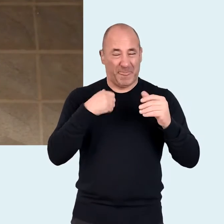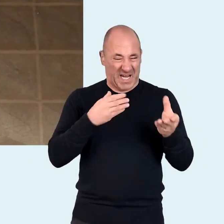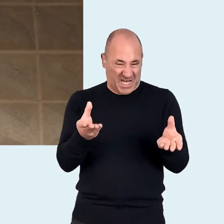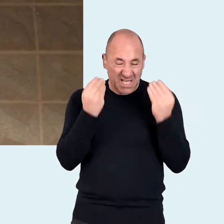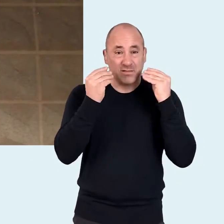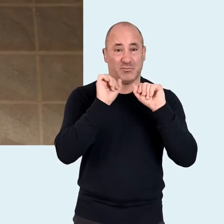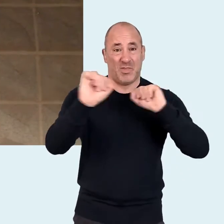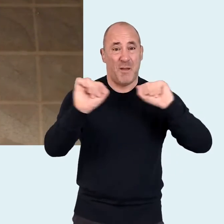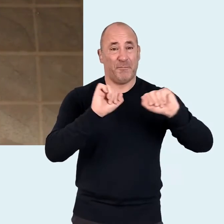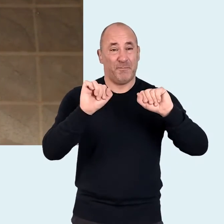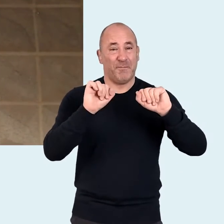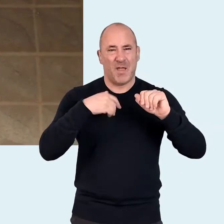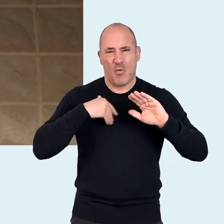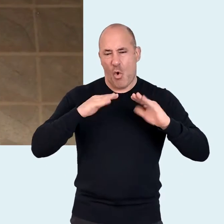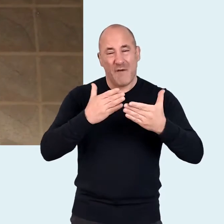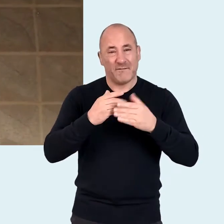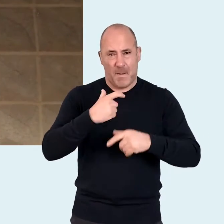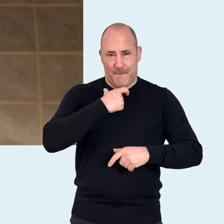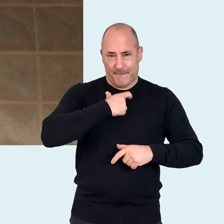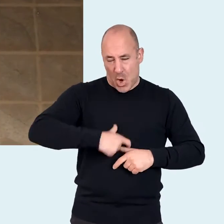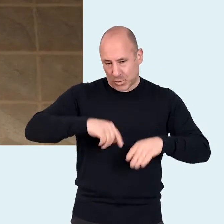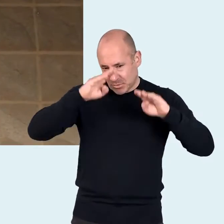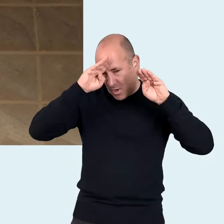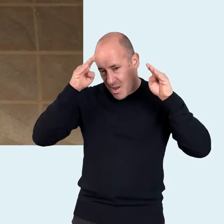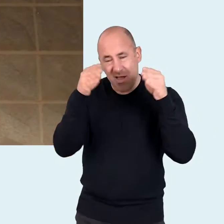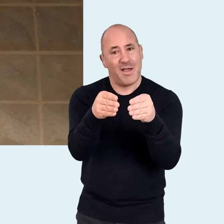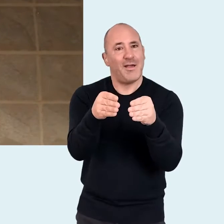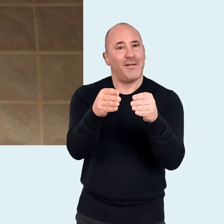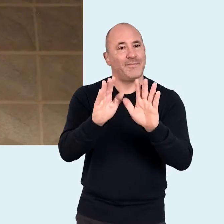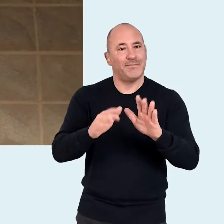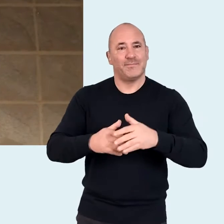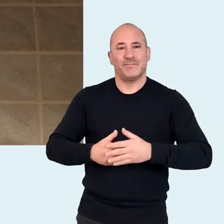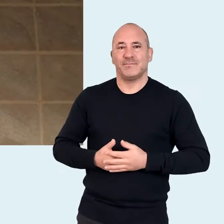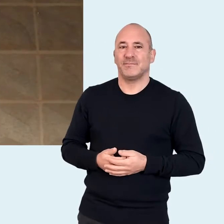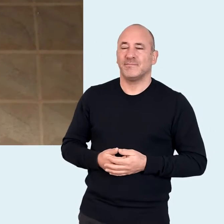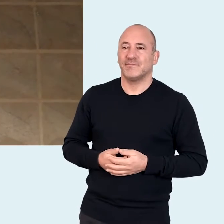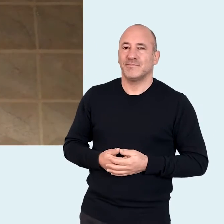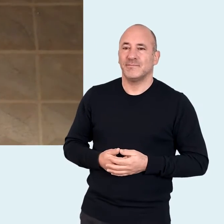and respond to our group and offer a person centred approach.